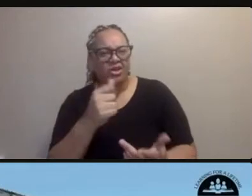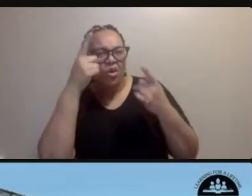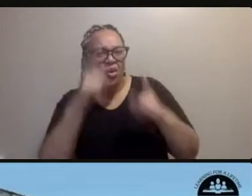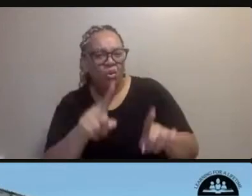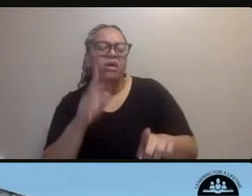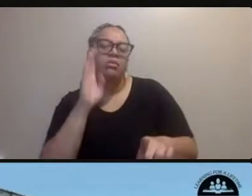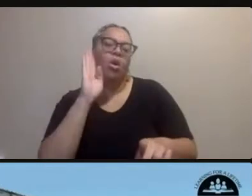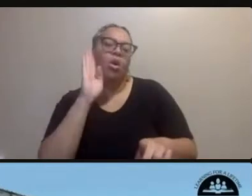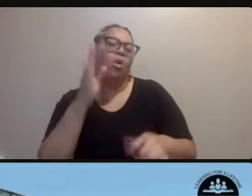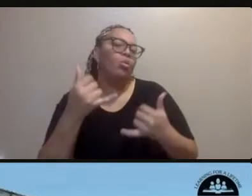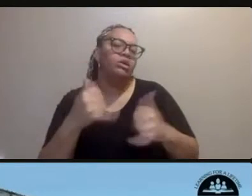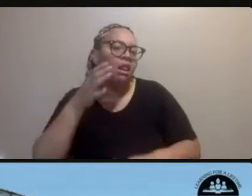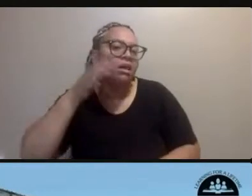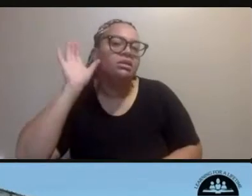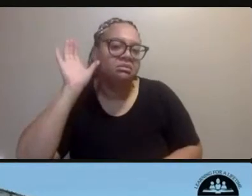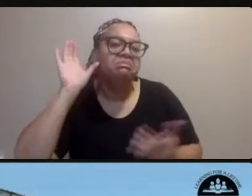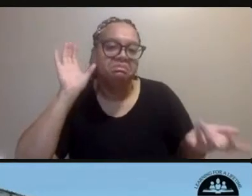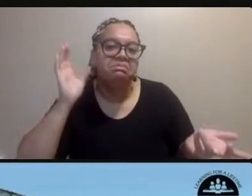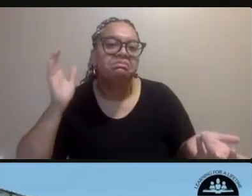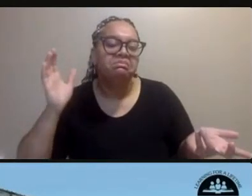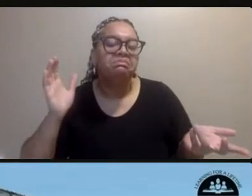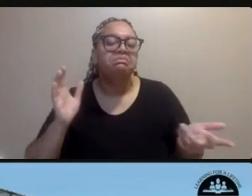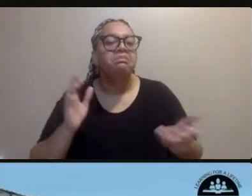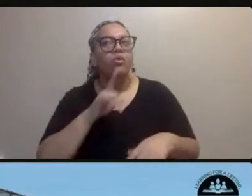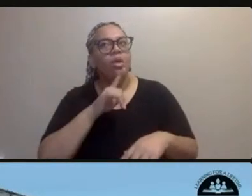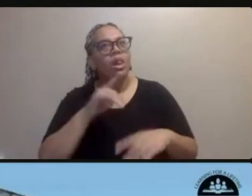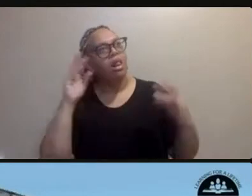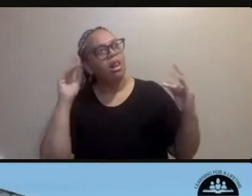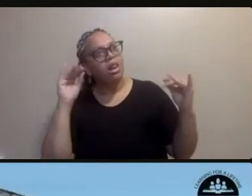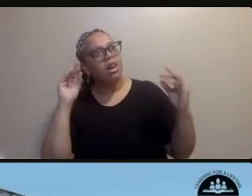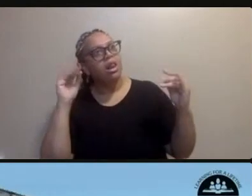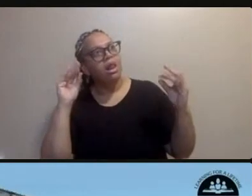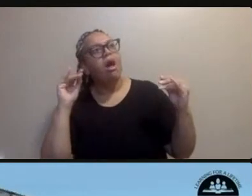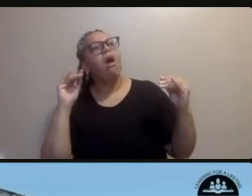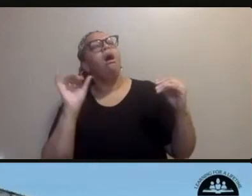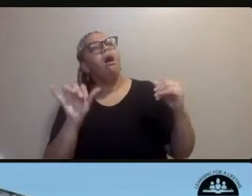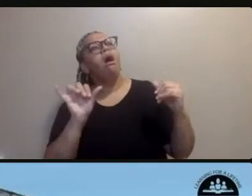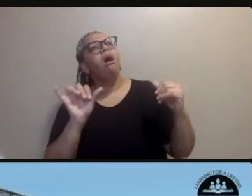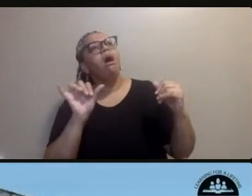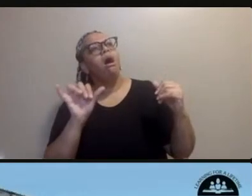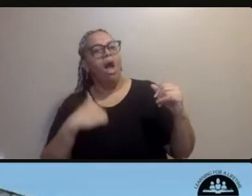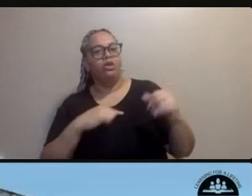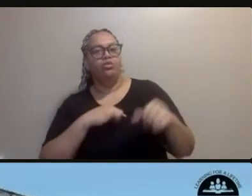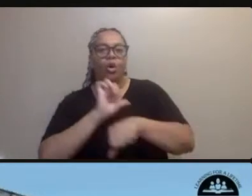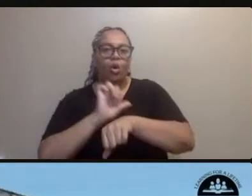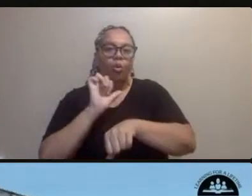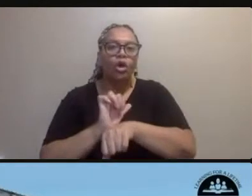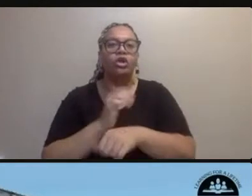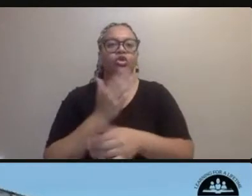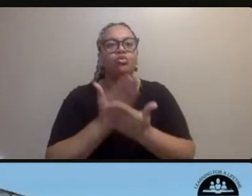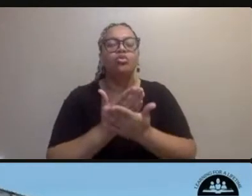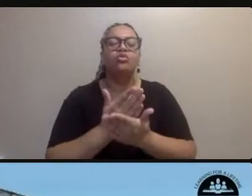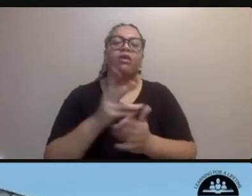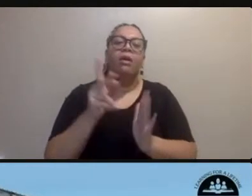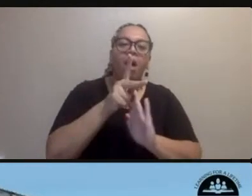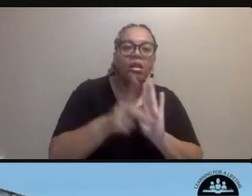HAVE TO SAY. AND THAT THEY KNOW THAT OK. EVEN IF I DON'T AGREE WITH THEM